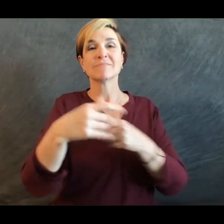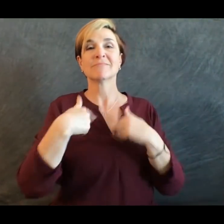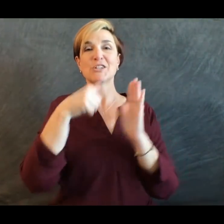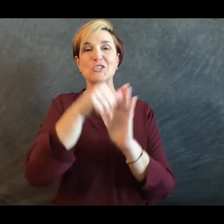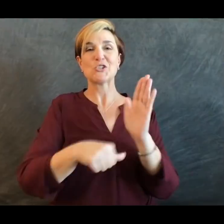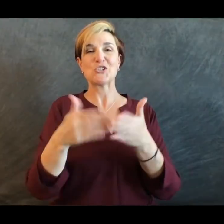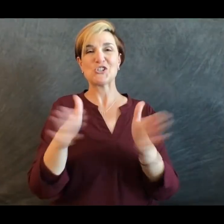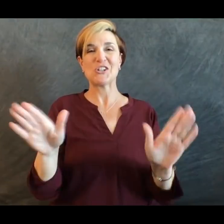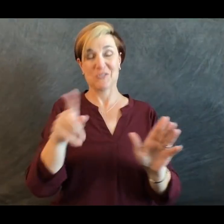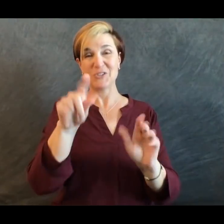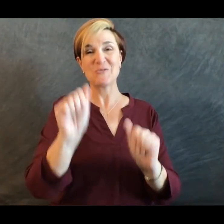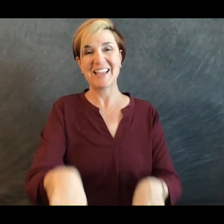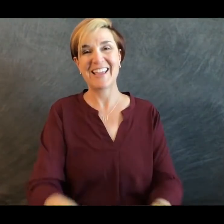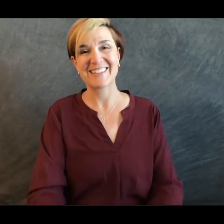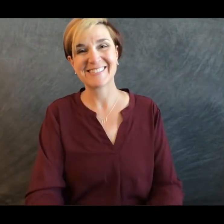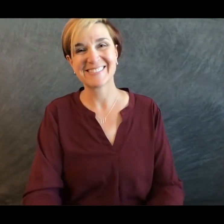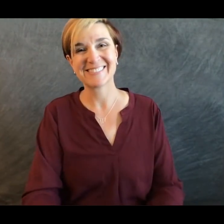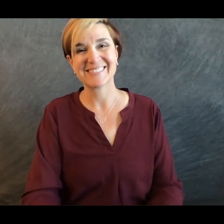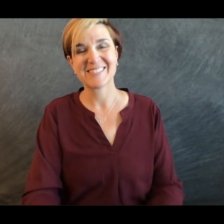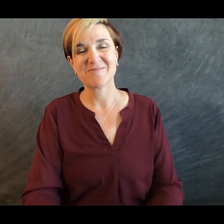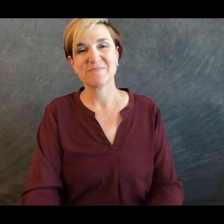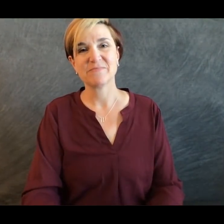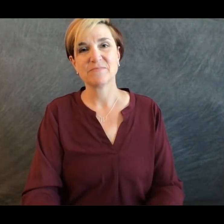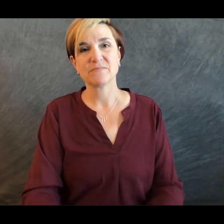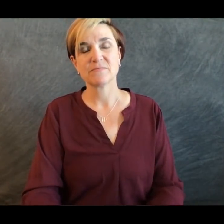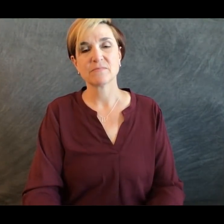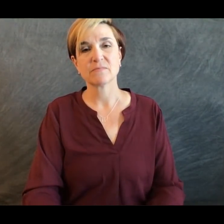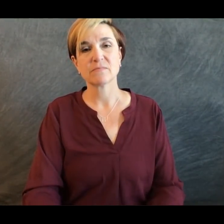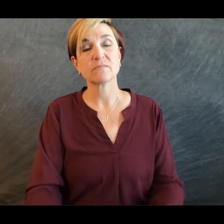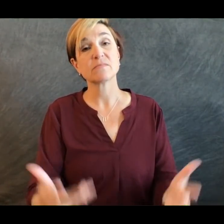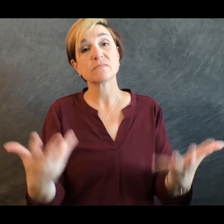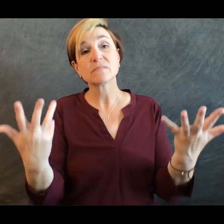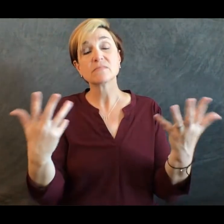if you look the young you were still at risk for getting and spreading and dying